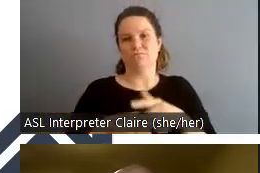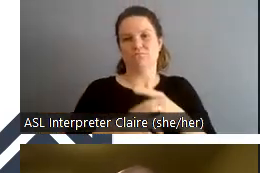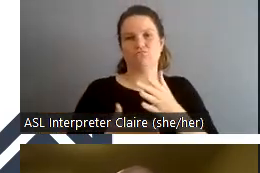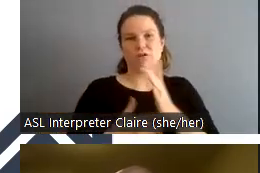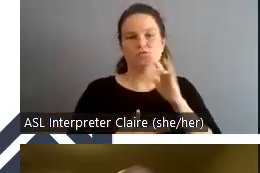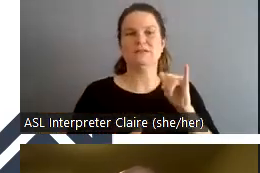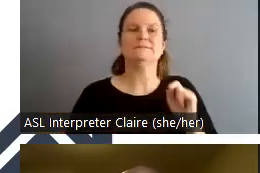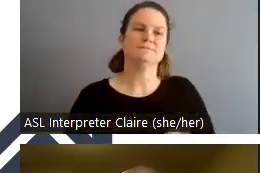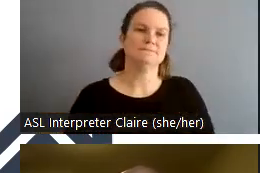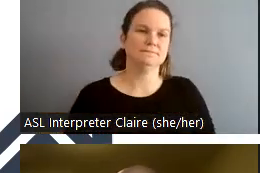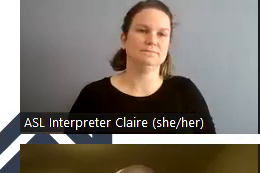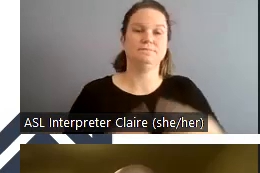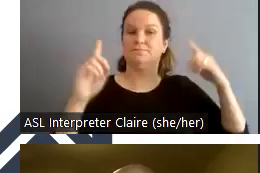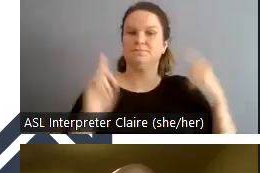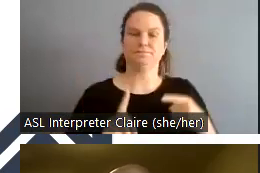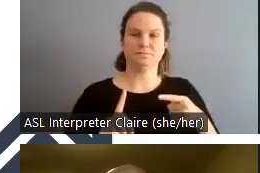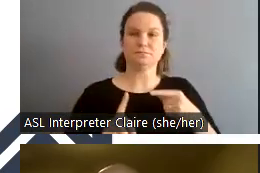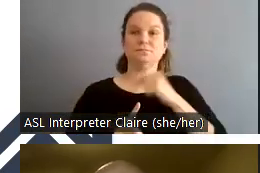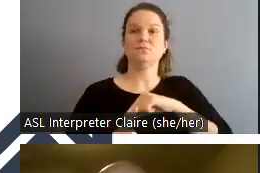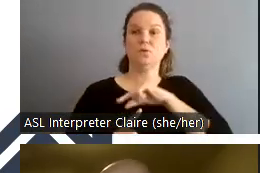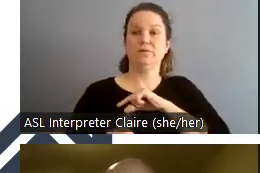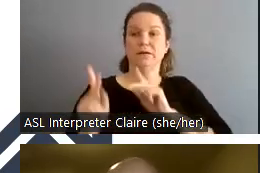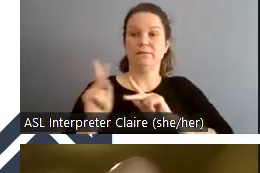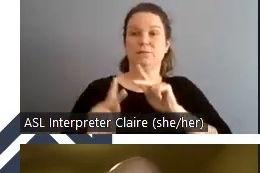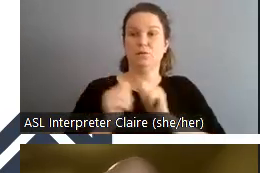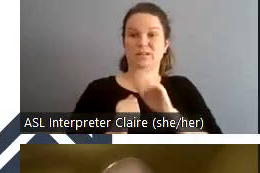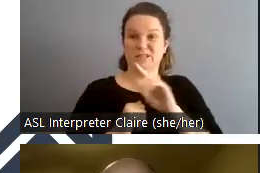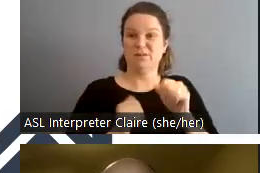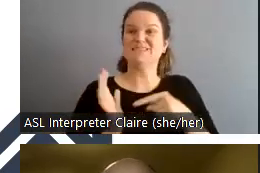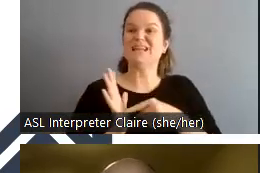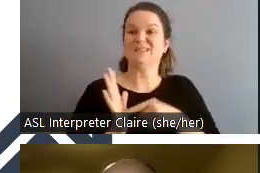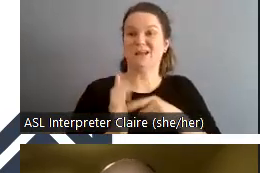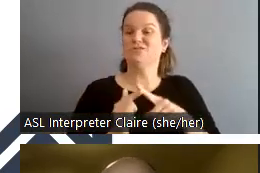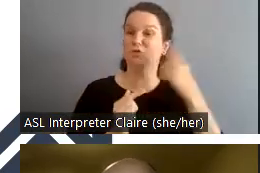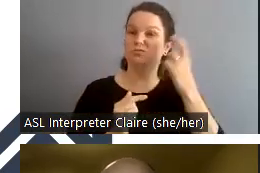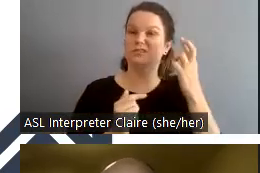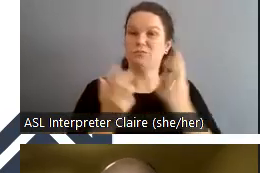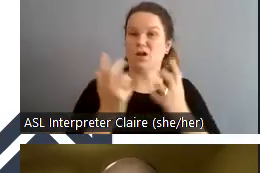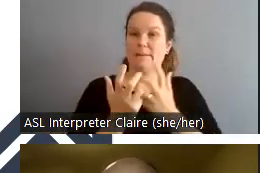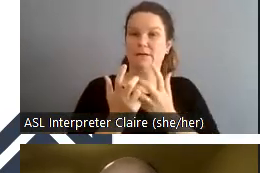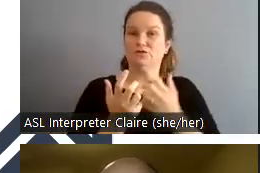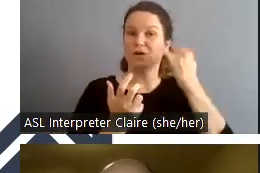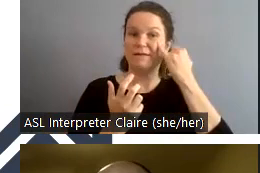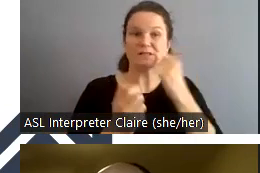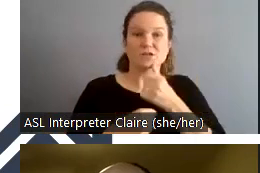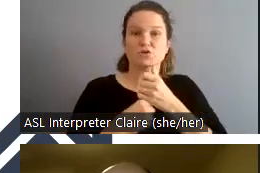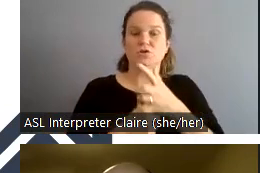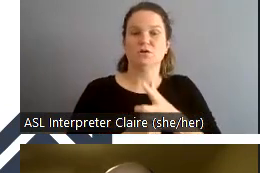Bottom line, qualified individual with a disability is entitled to reasonable accommodation as long as it doesn't